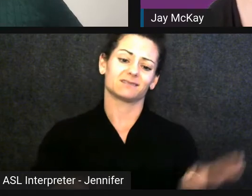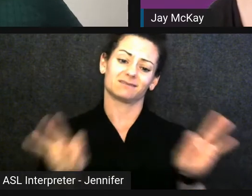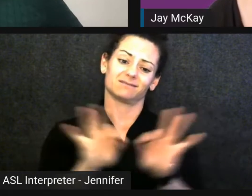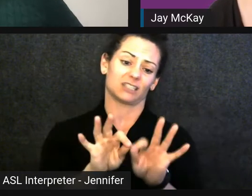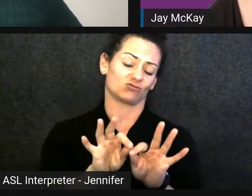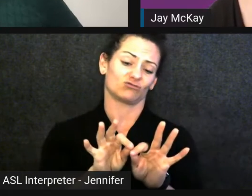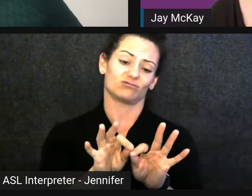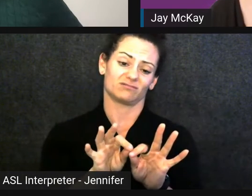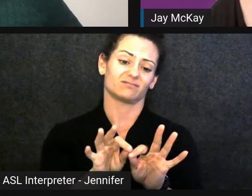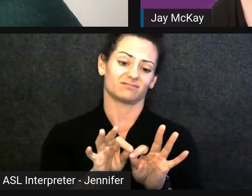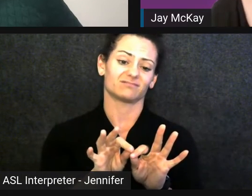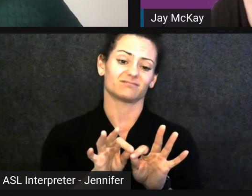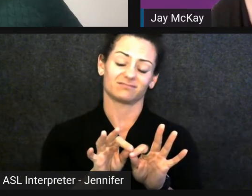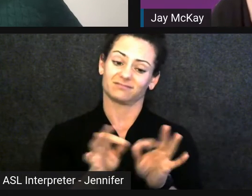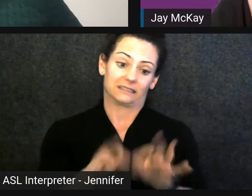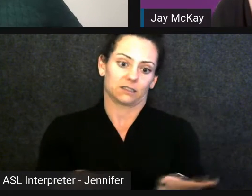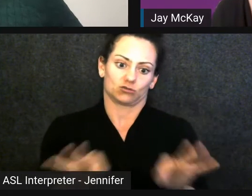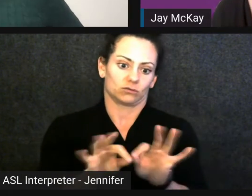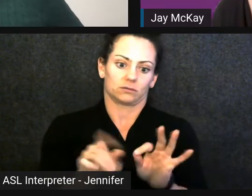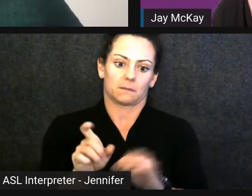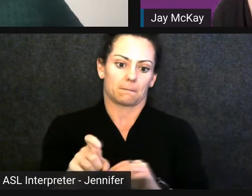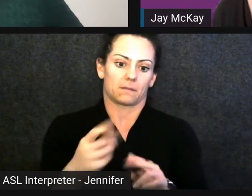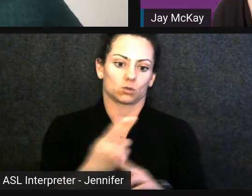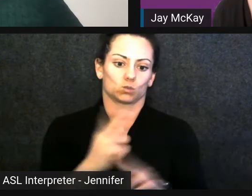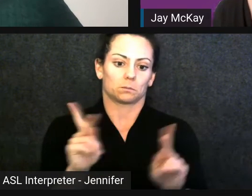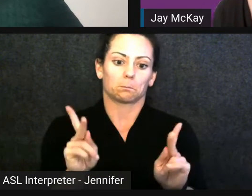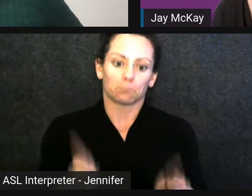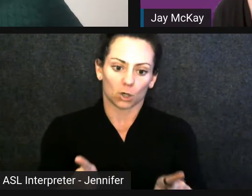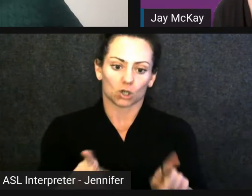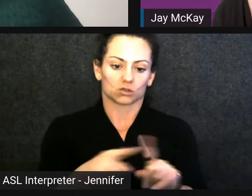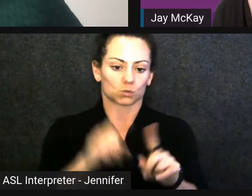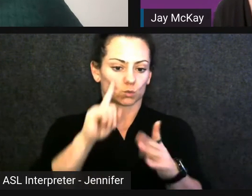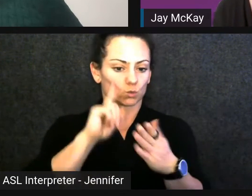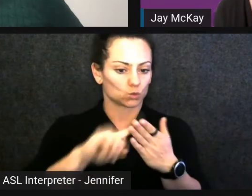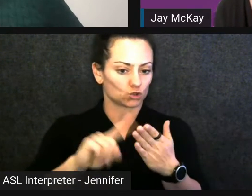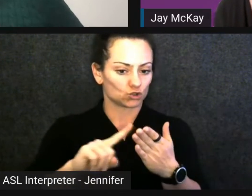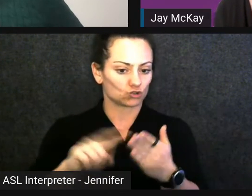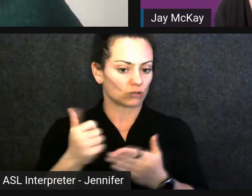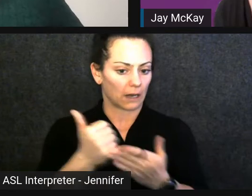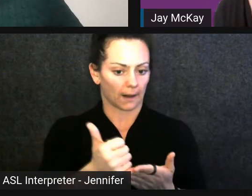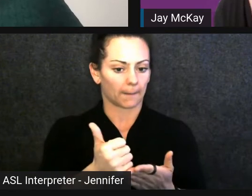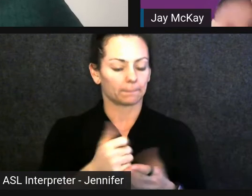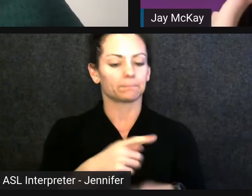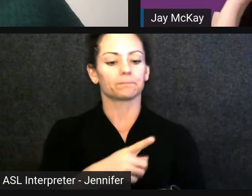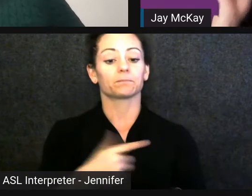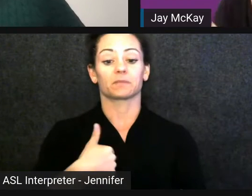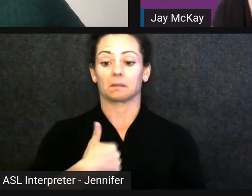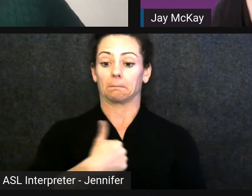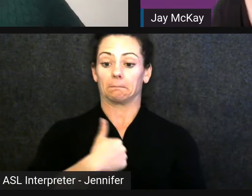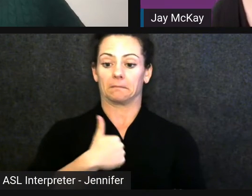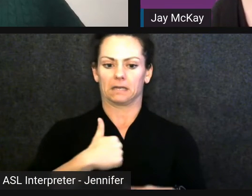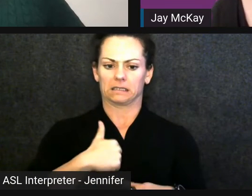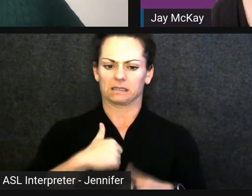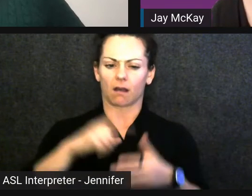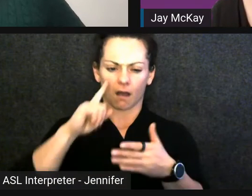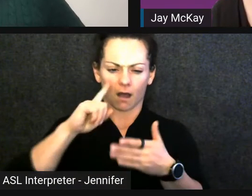I personally know a lot of sites, I've been doing a lot of research on some of the most popular sites, and I know a lot of sites